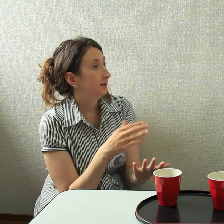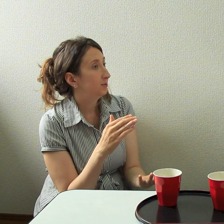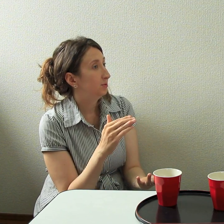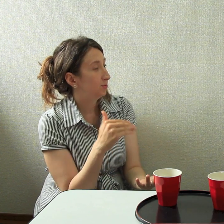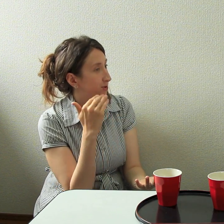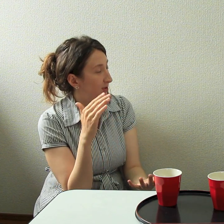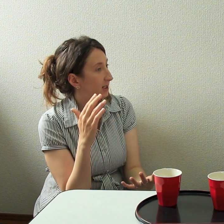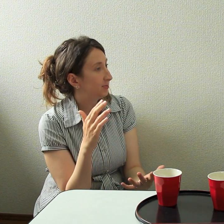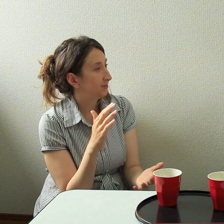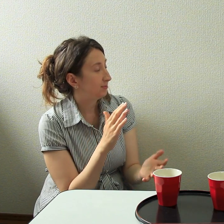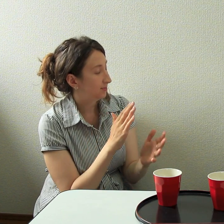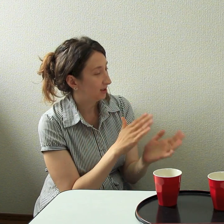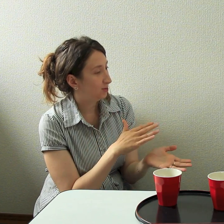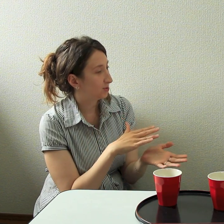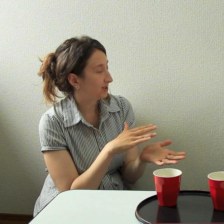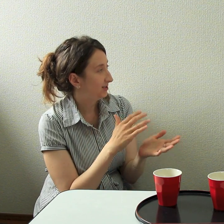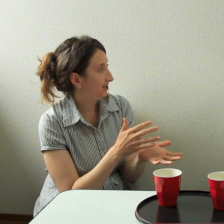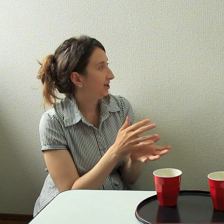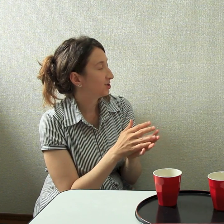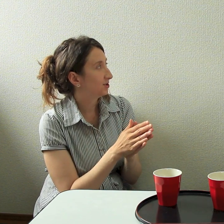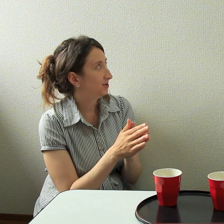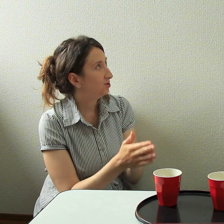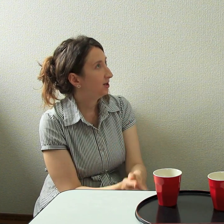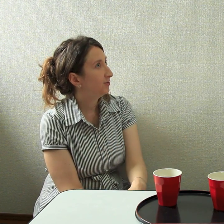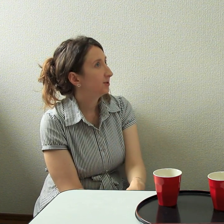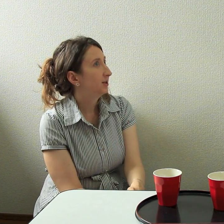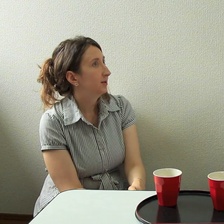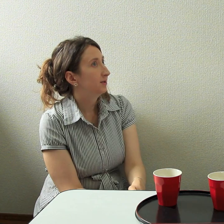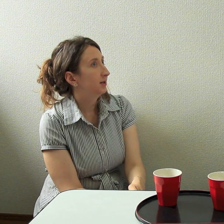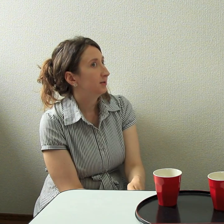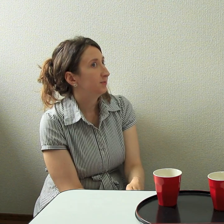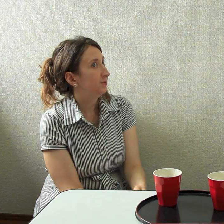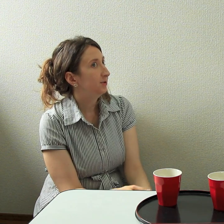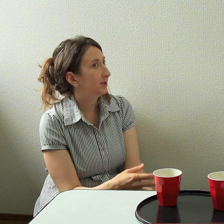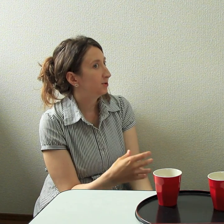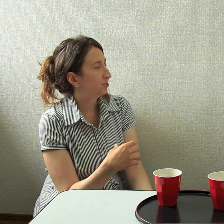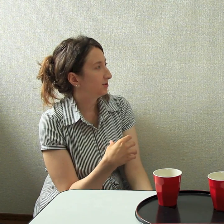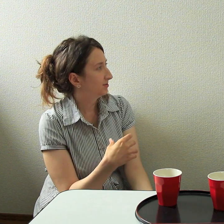When you grew up and were a teenager did you ever feel that you were